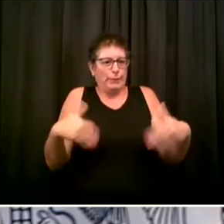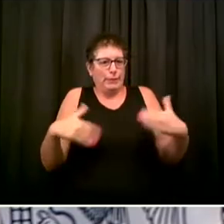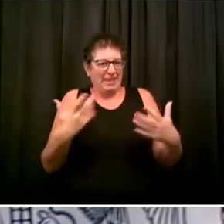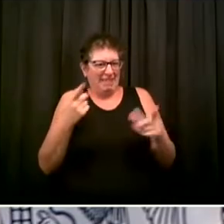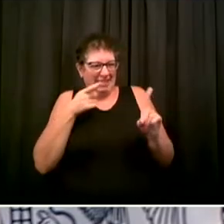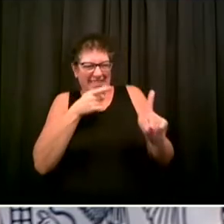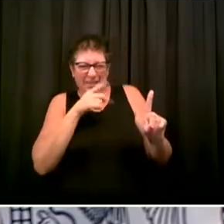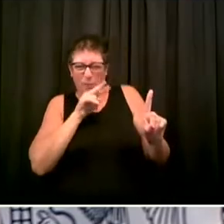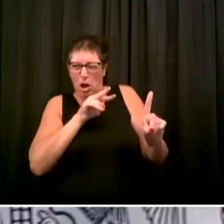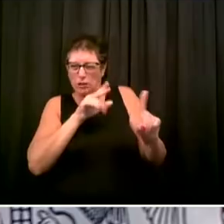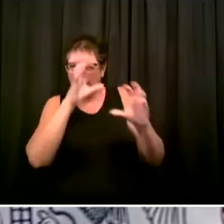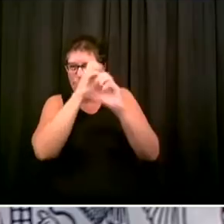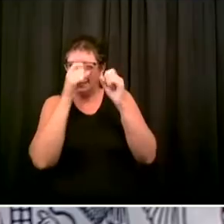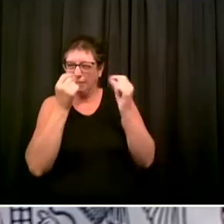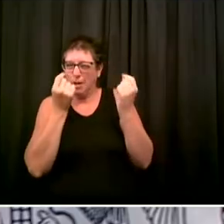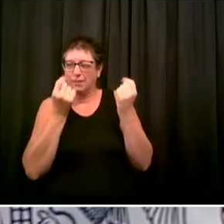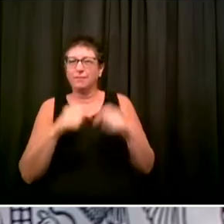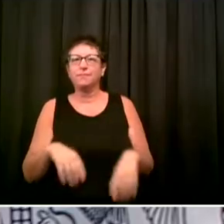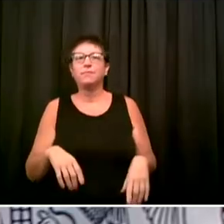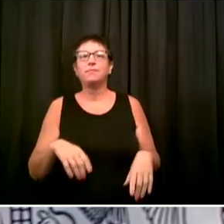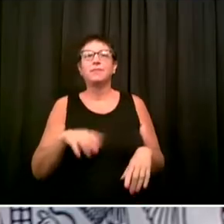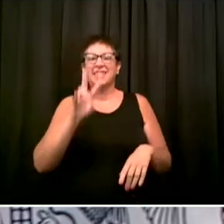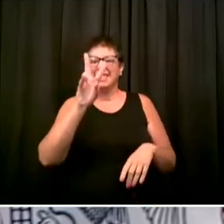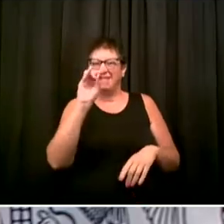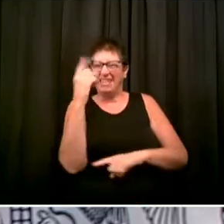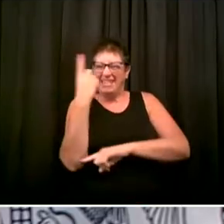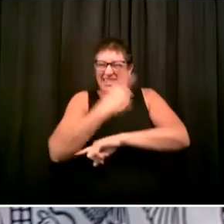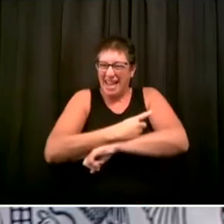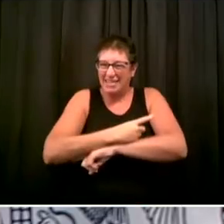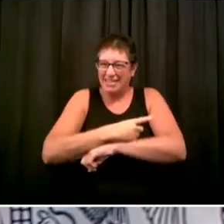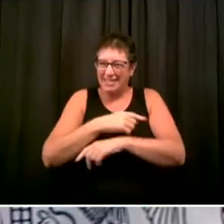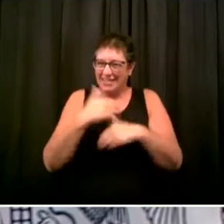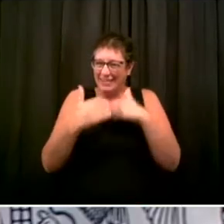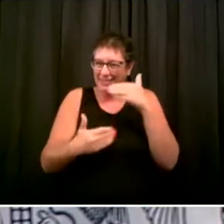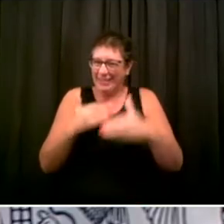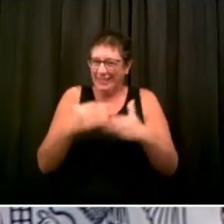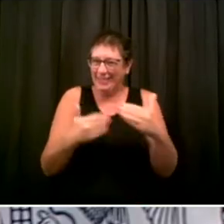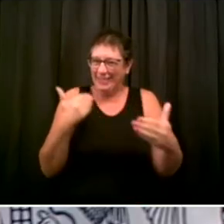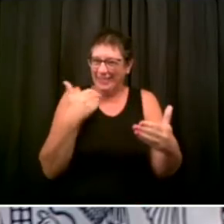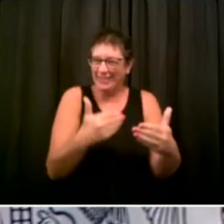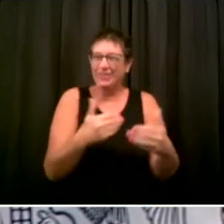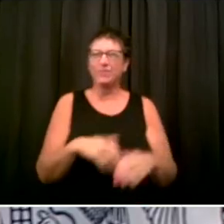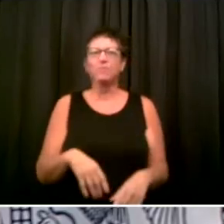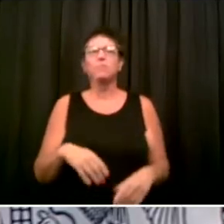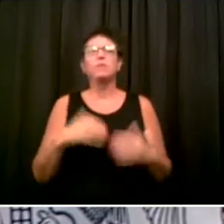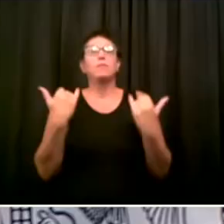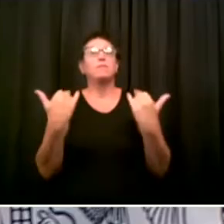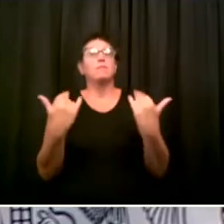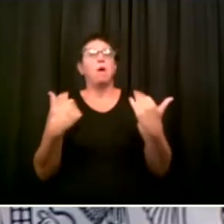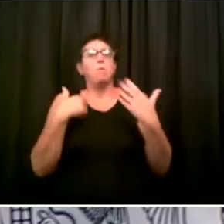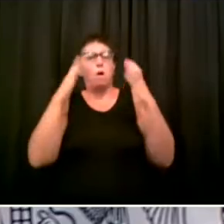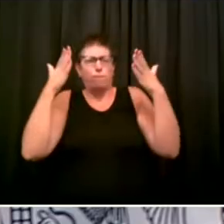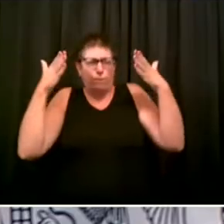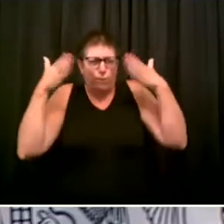THE ELECTION THAT WILL SAY SO MUCH ABOUT OUR FUTURE.